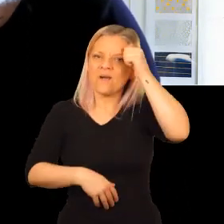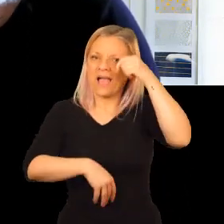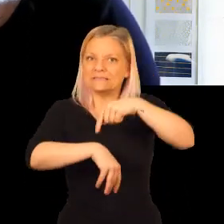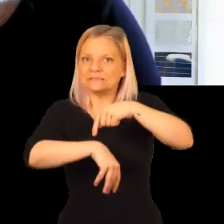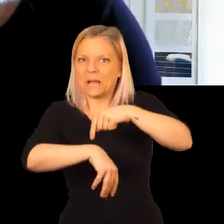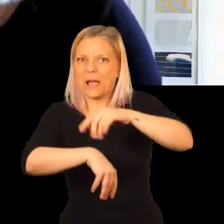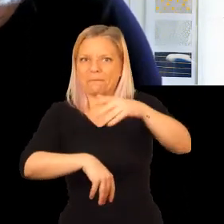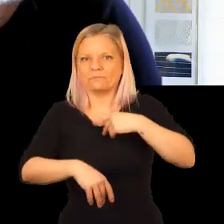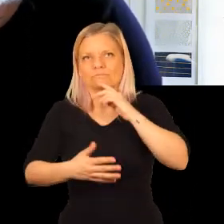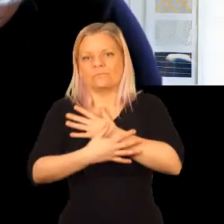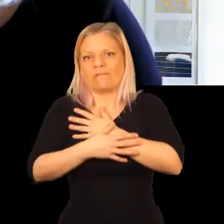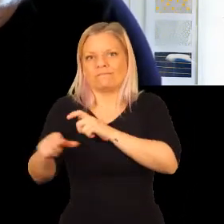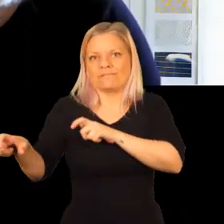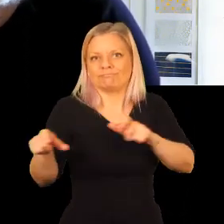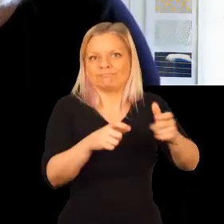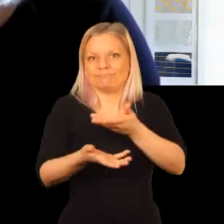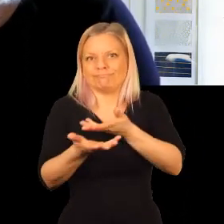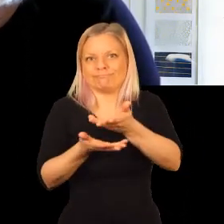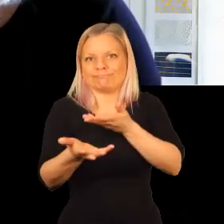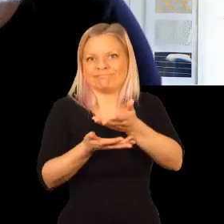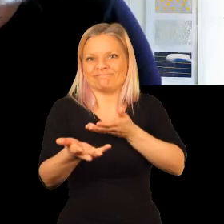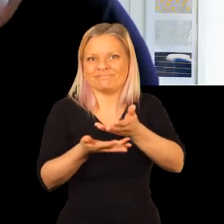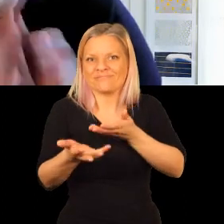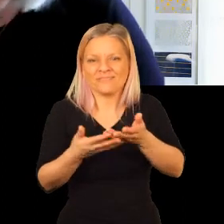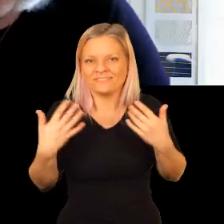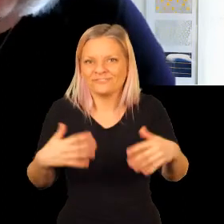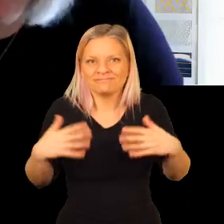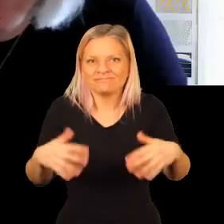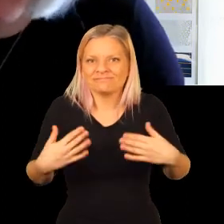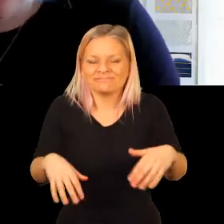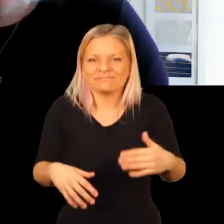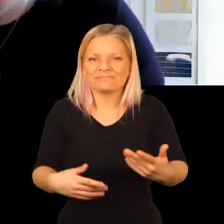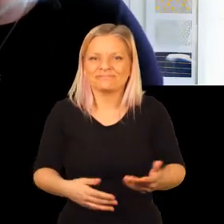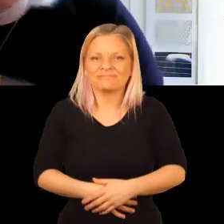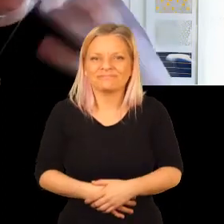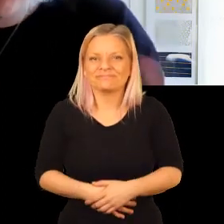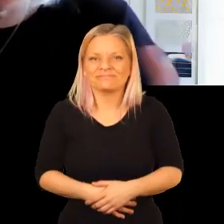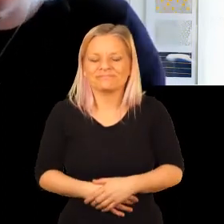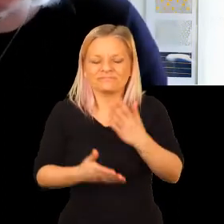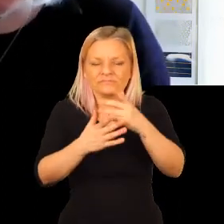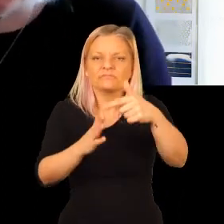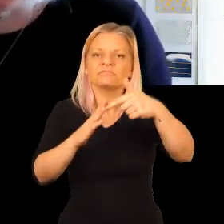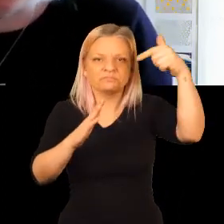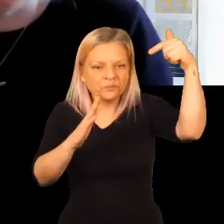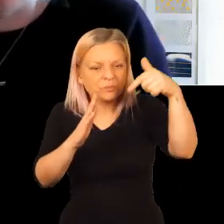so i'm also now aware of the time i would love to have a really to carry on this conversation